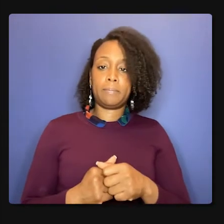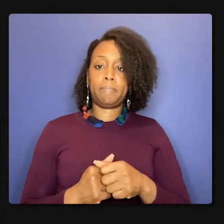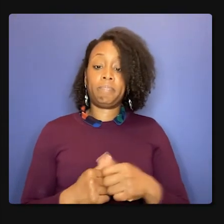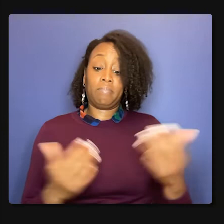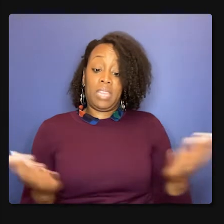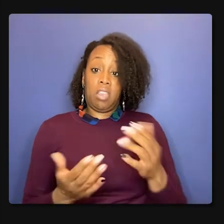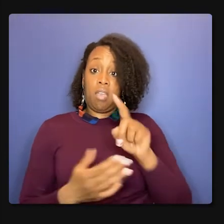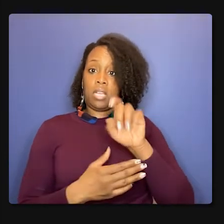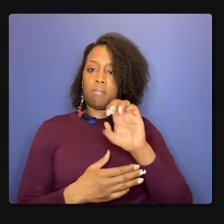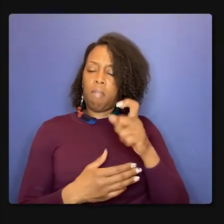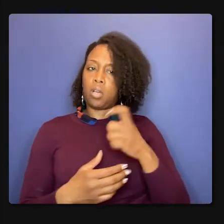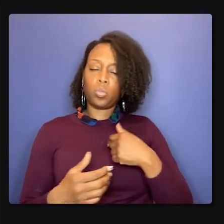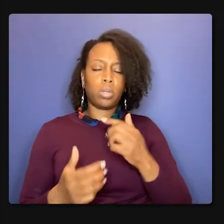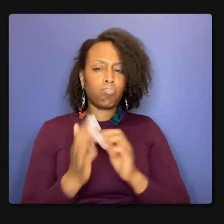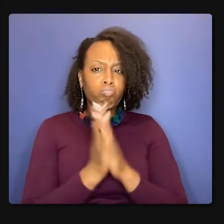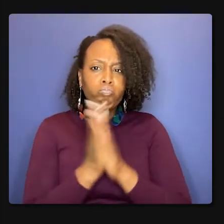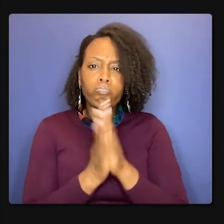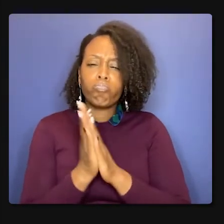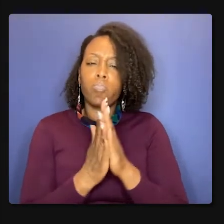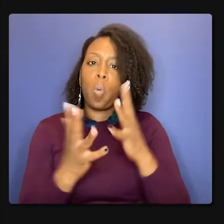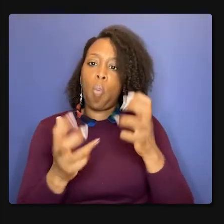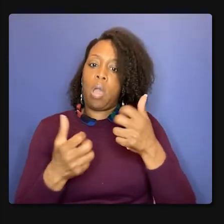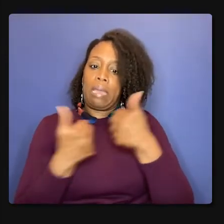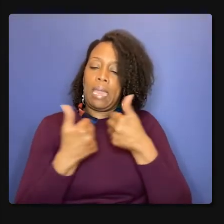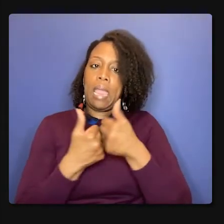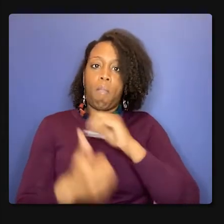At Xbox, we're passionate about making gaming for everyone.